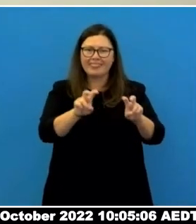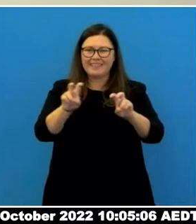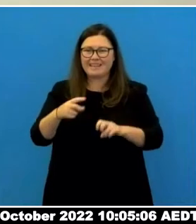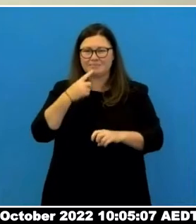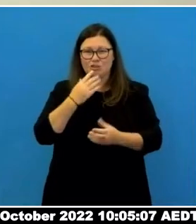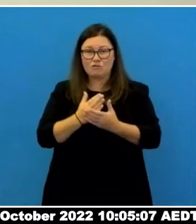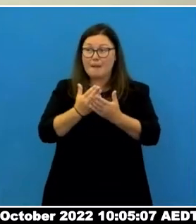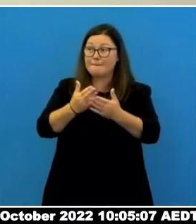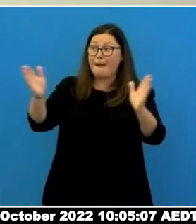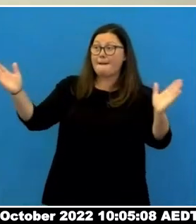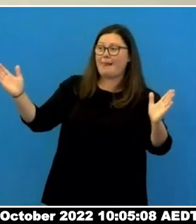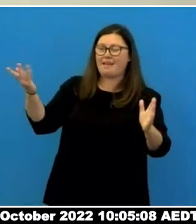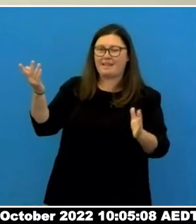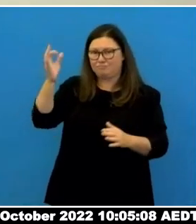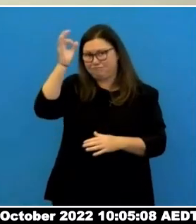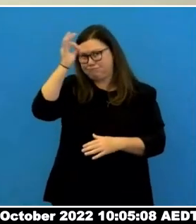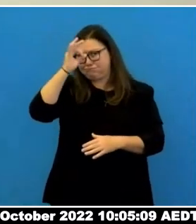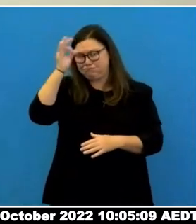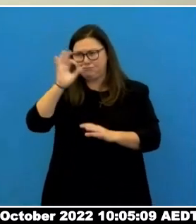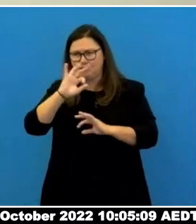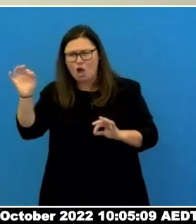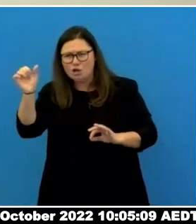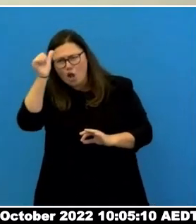of how experiences of living with disability